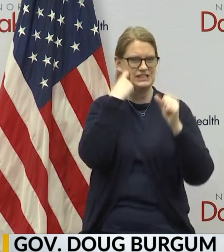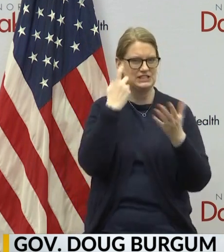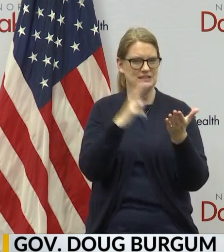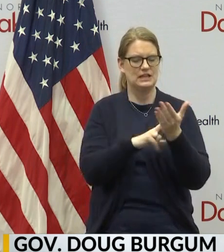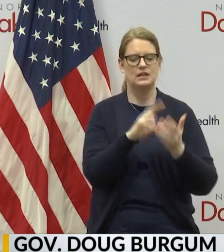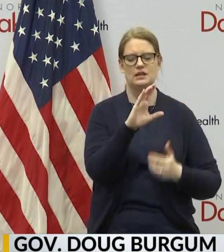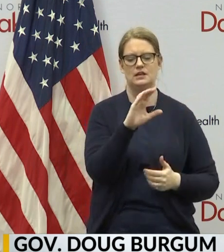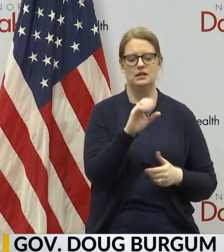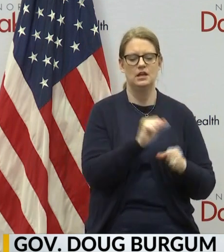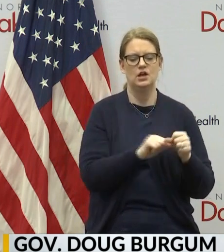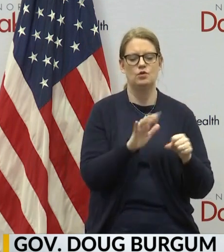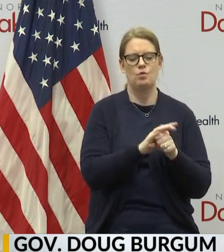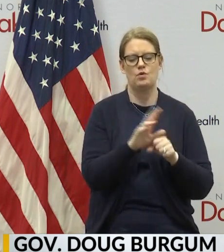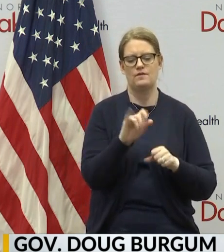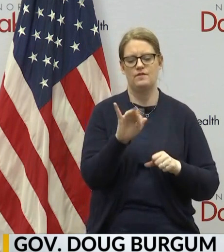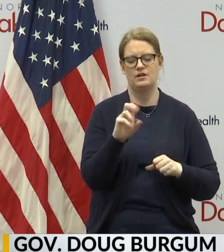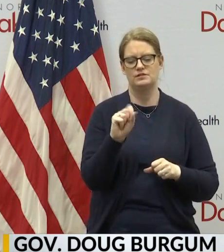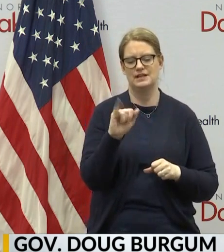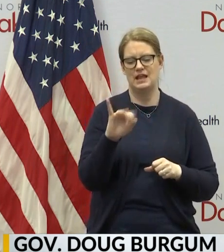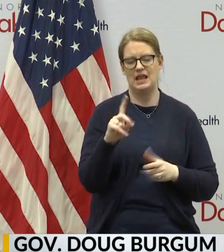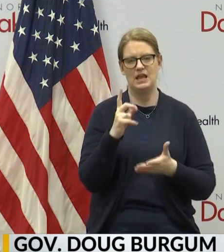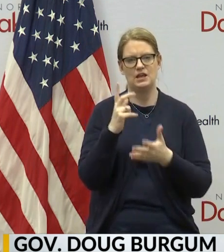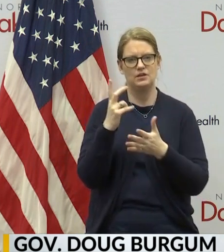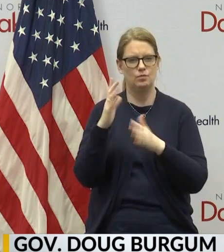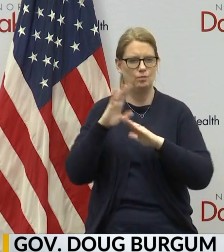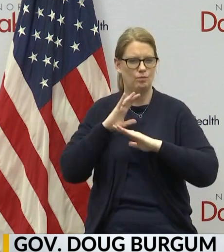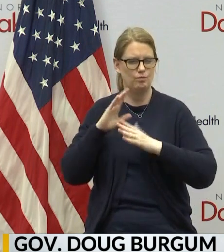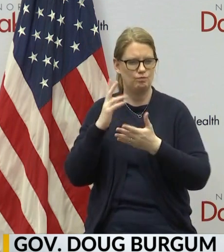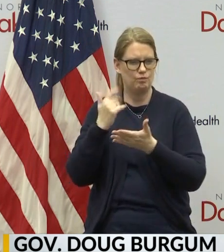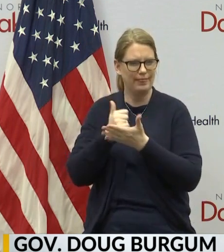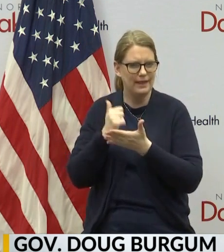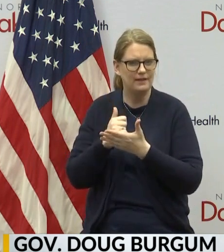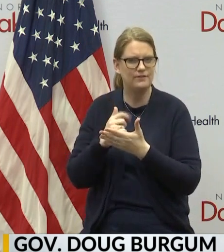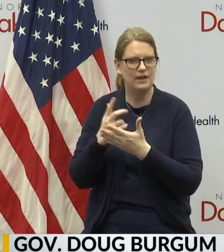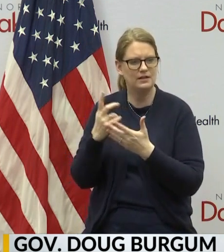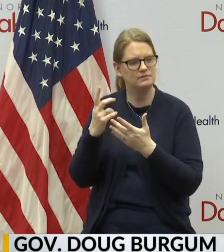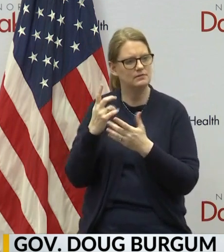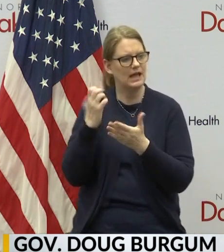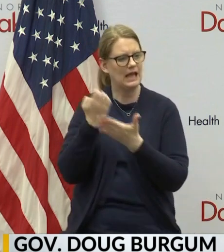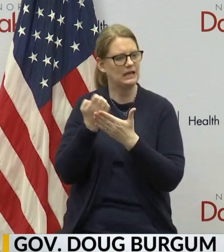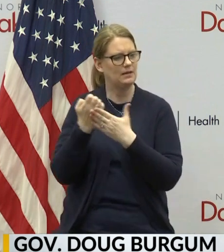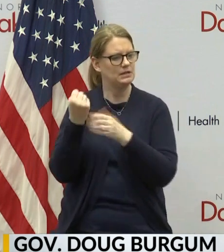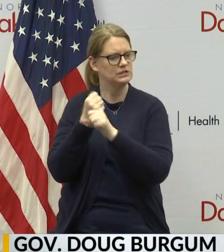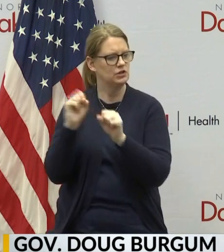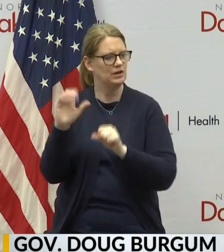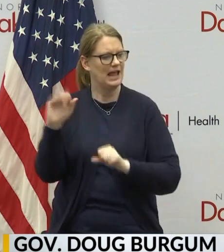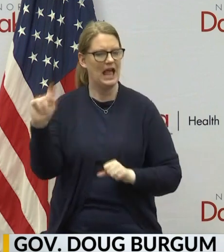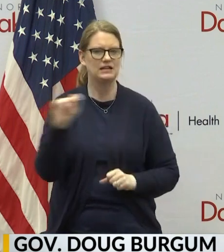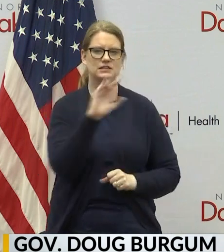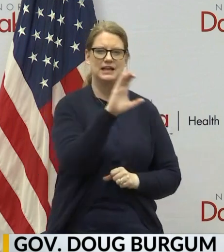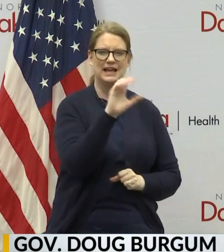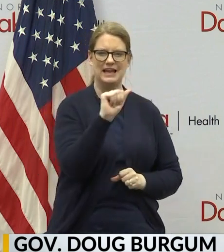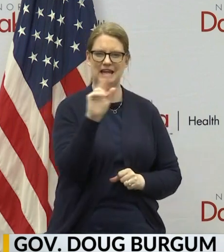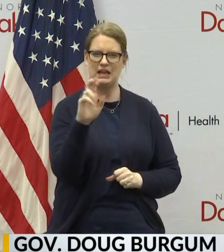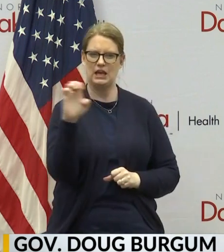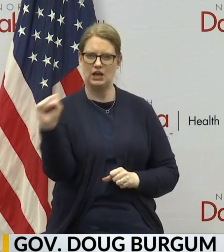THE NEXT TOPIC, I MAY HAVE SIGNED AS I WAS WALKING UP HERE, BUT THE PRESIDENT JUST SIGNED